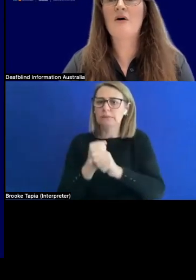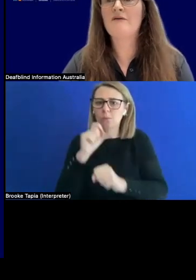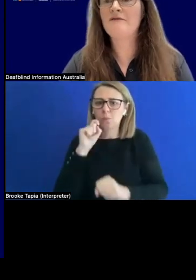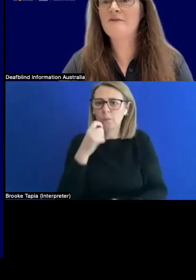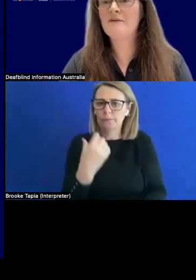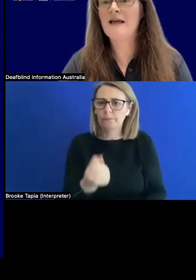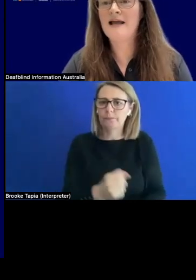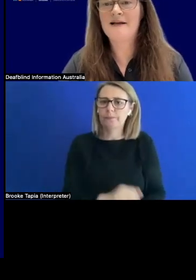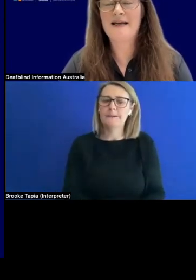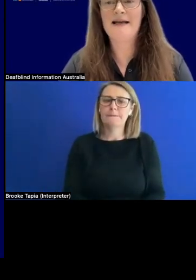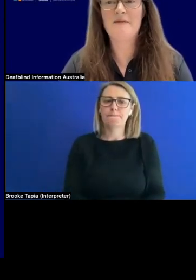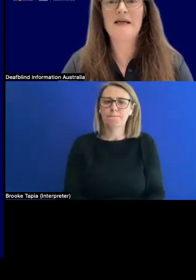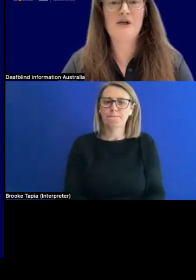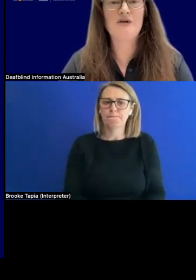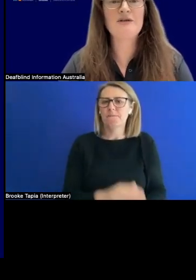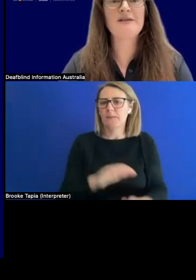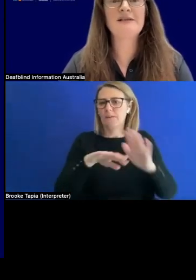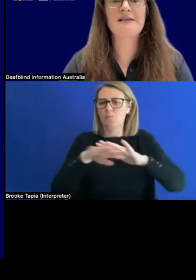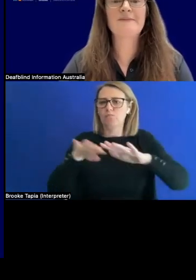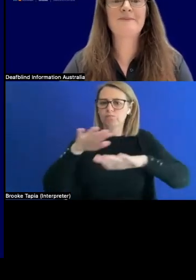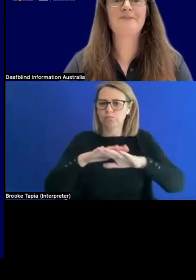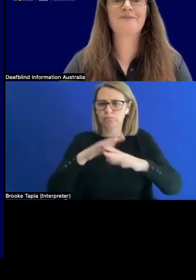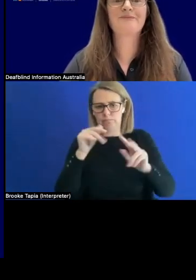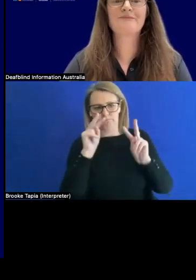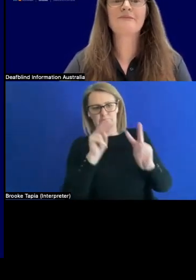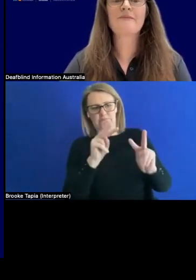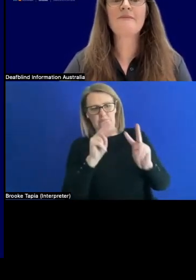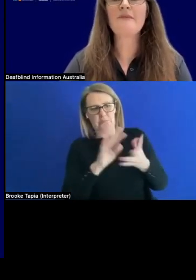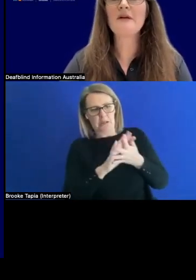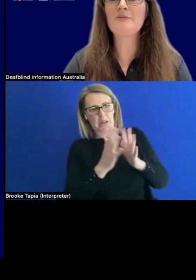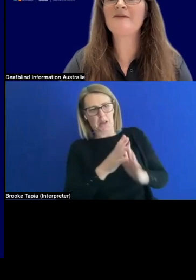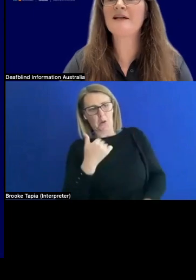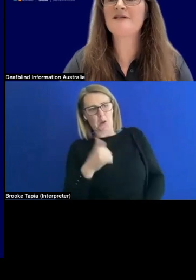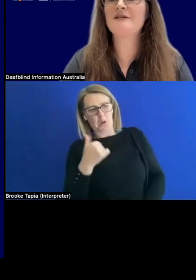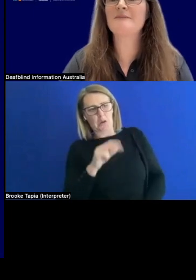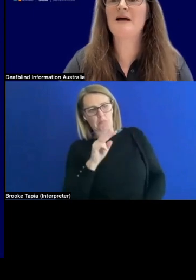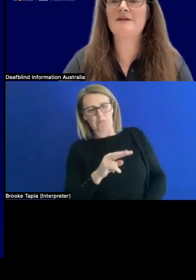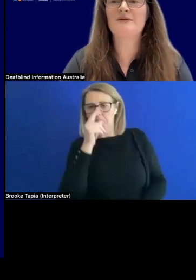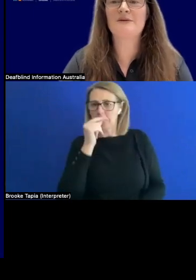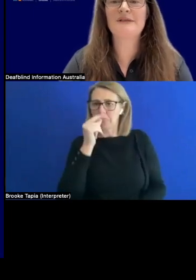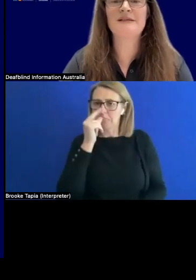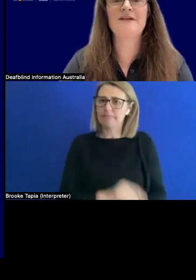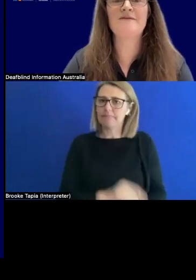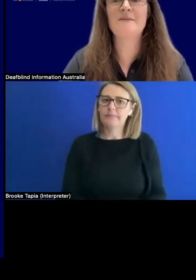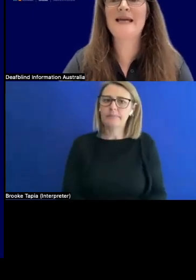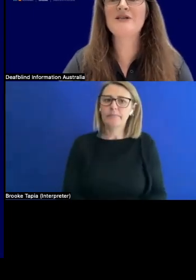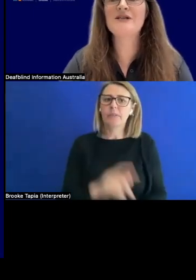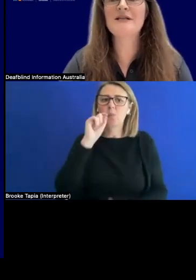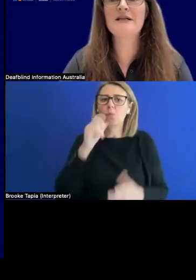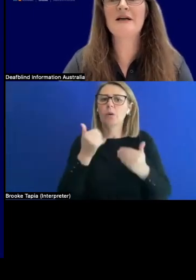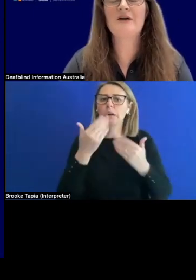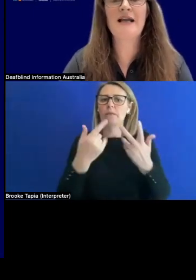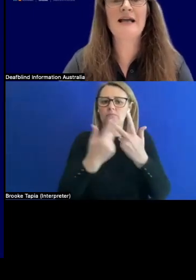of hand under hand being used. We will provide you with some other sources of information on hand